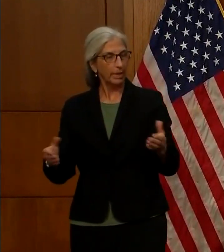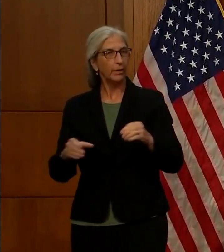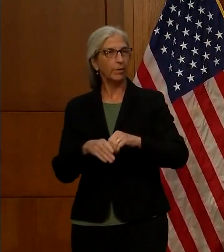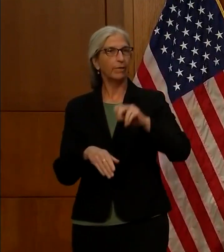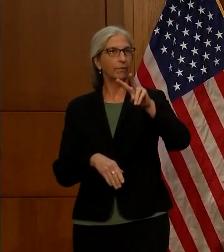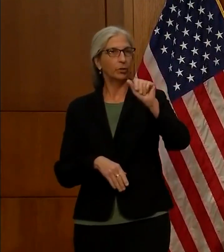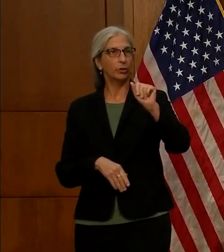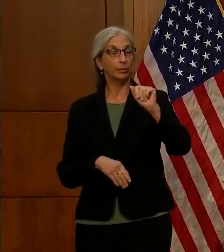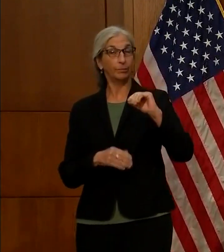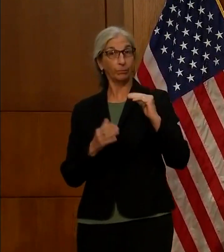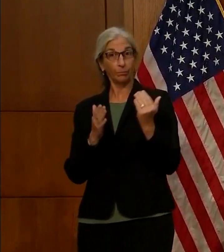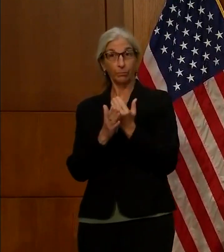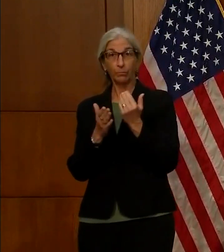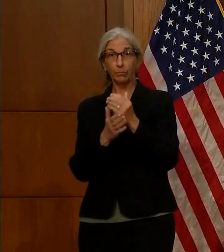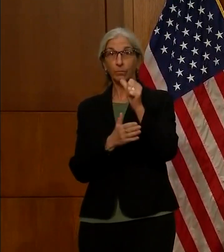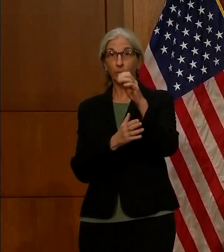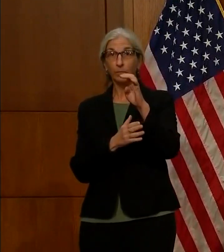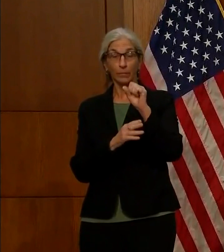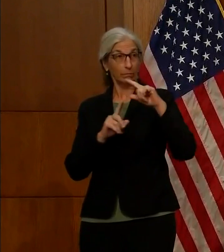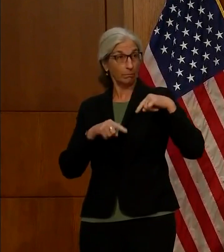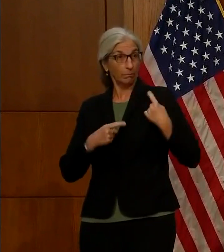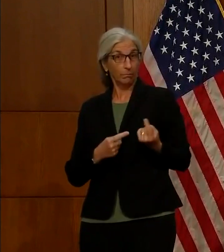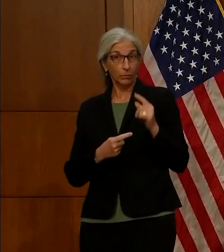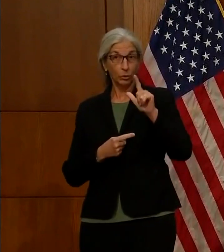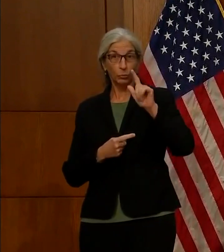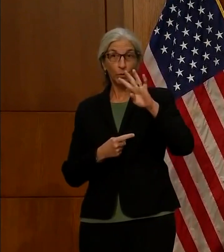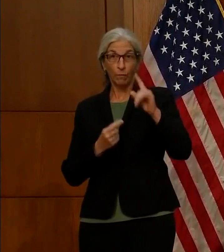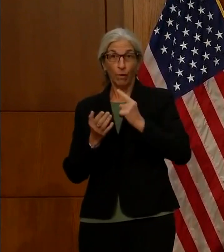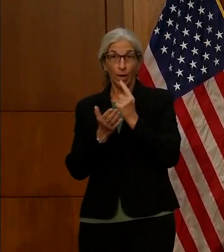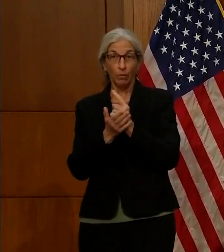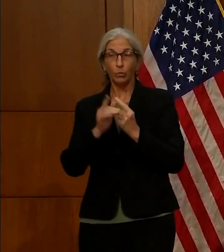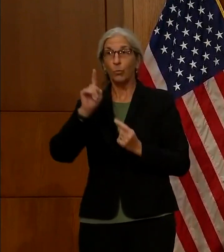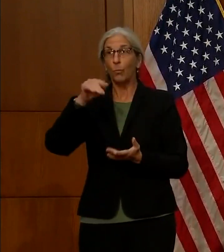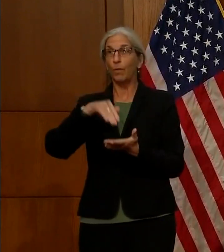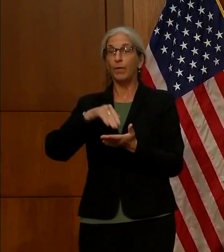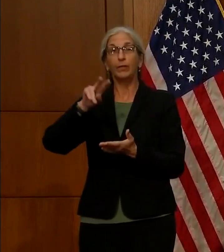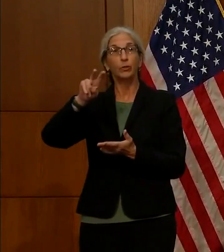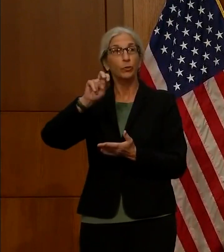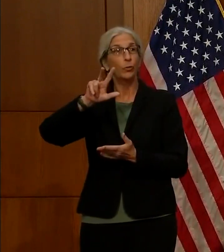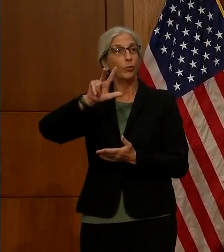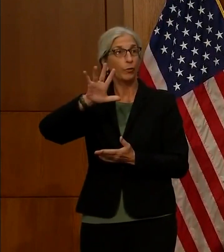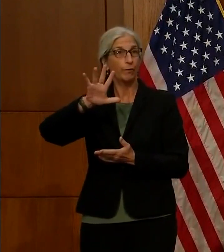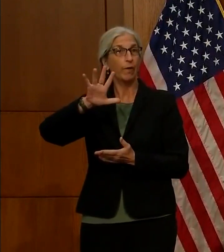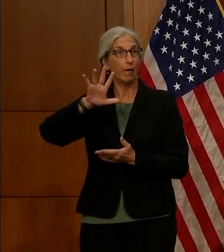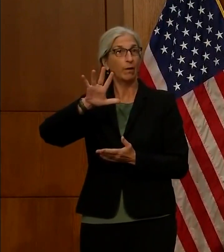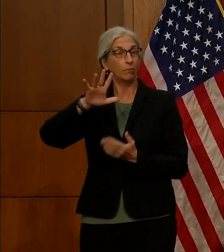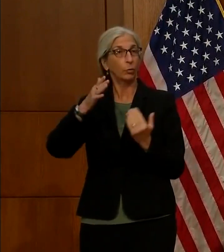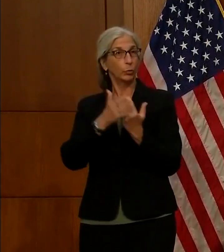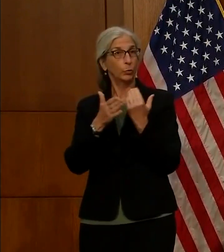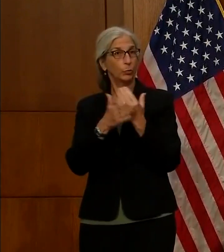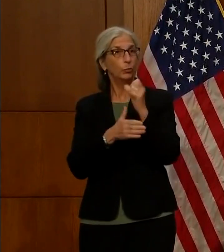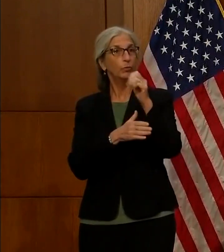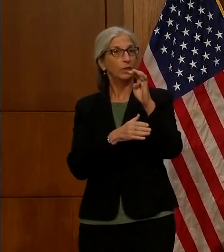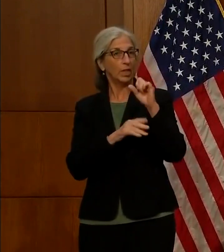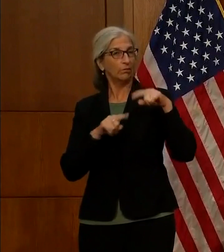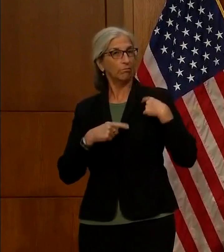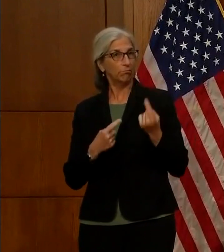COMMONWEALTH. A NEW CASES REPORTED IN THE LAST TWENTY